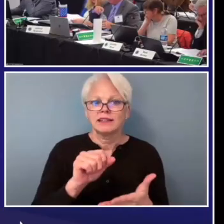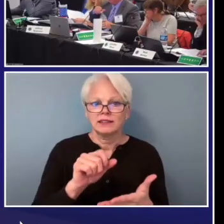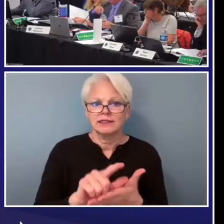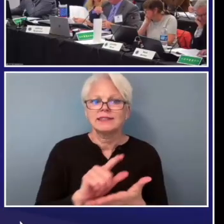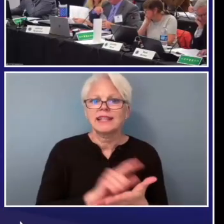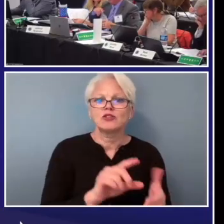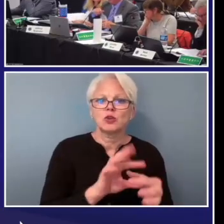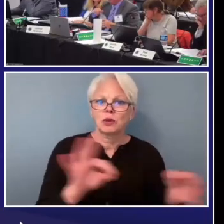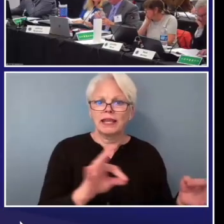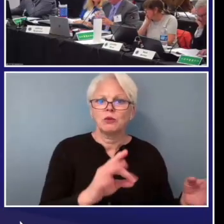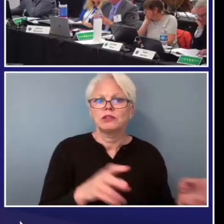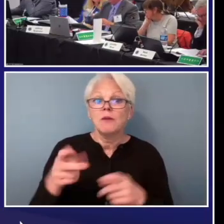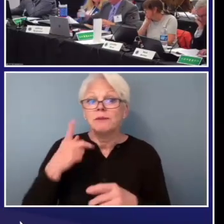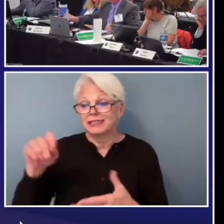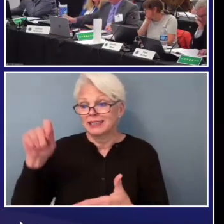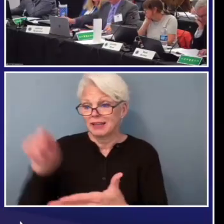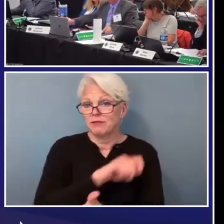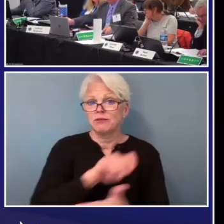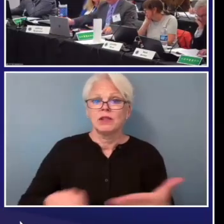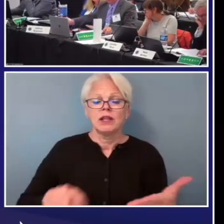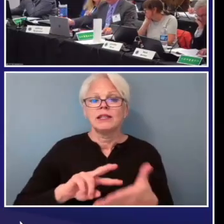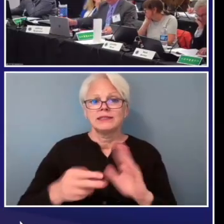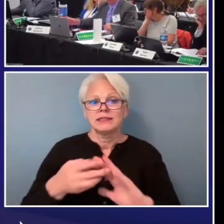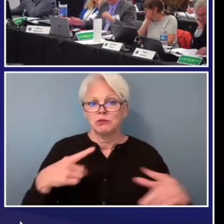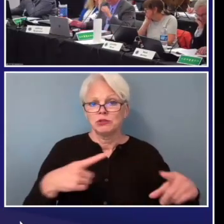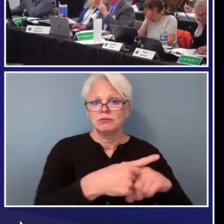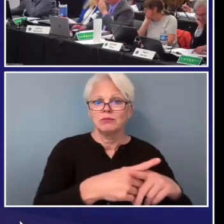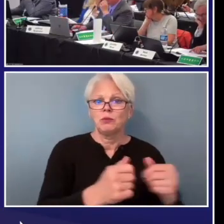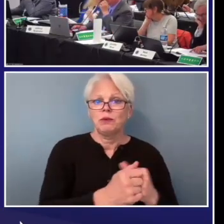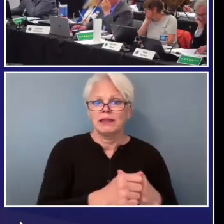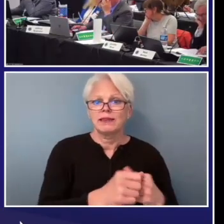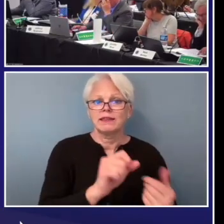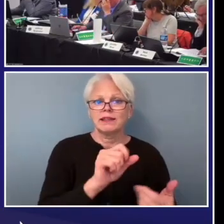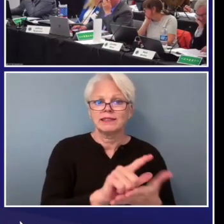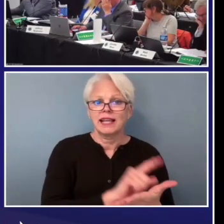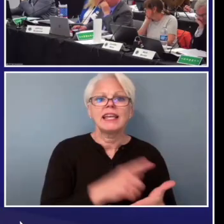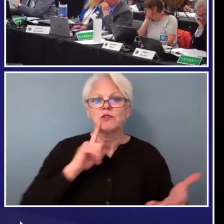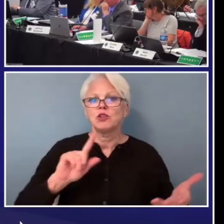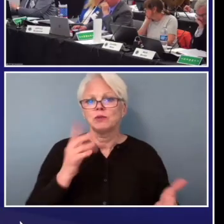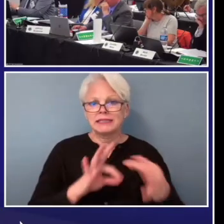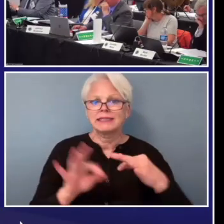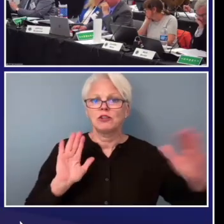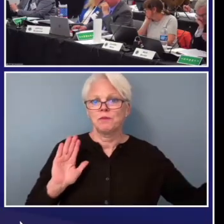like you're not consistent with the statute. So if you just mirror what is in the statute,